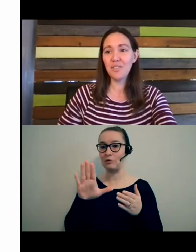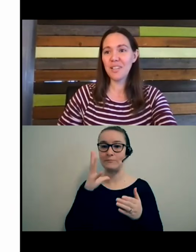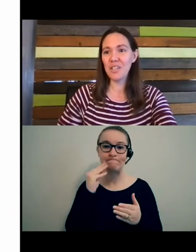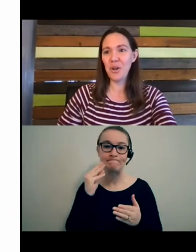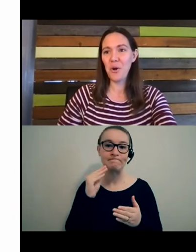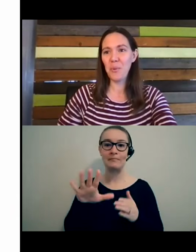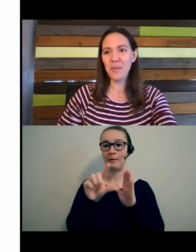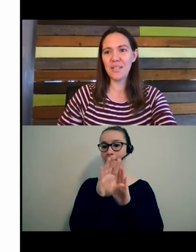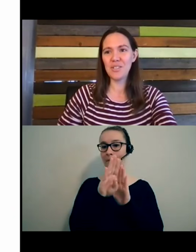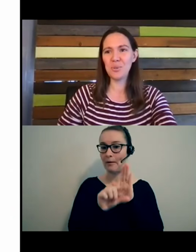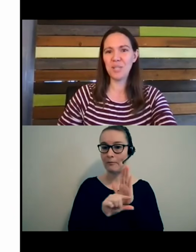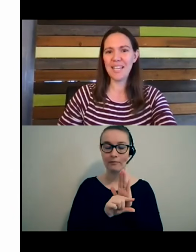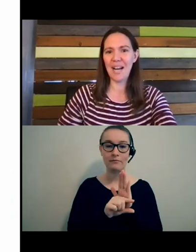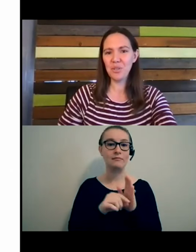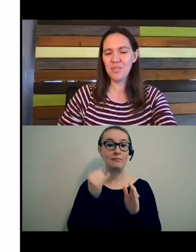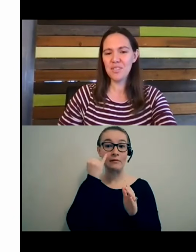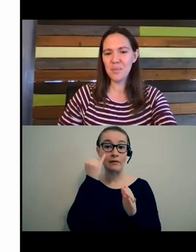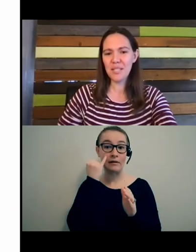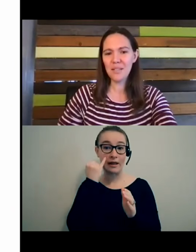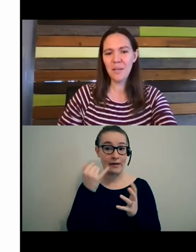that you're hoping to get out of this Meetup.